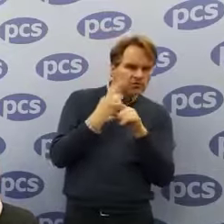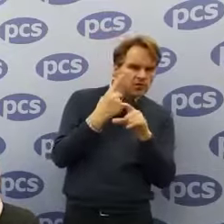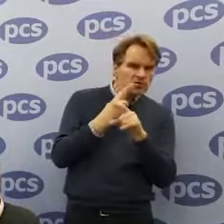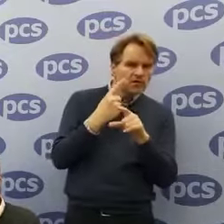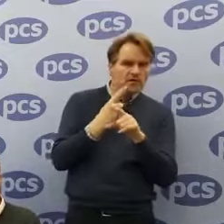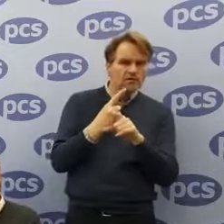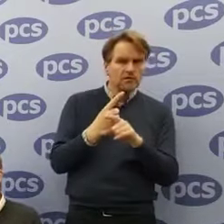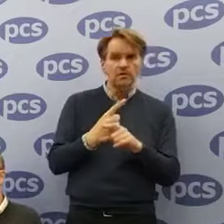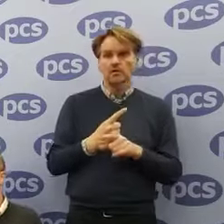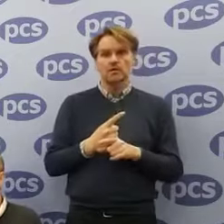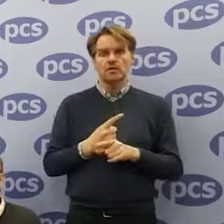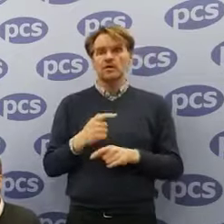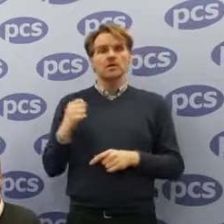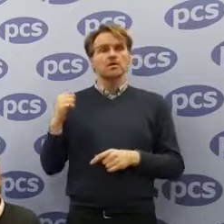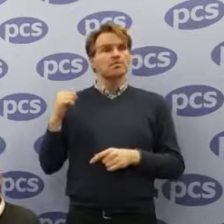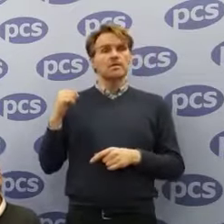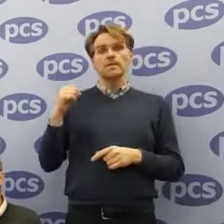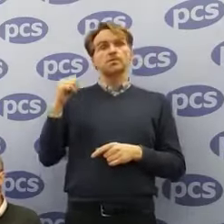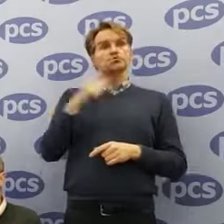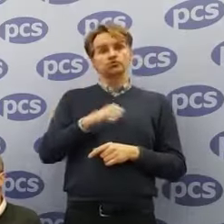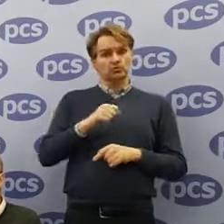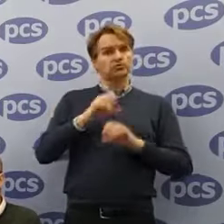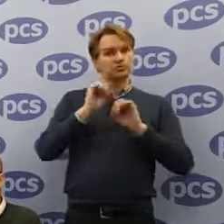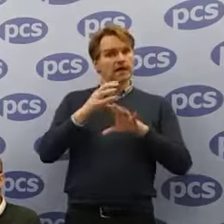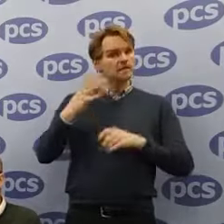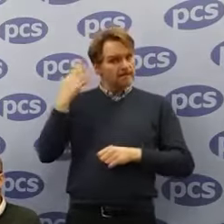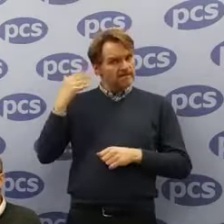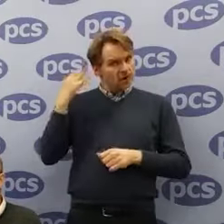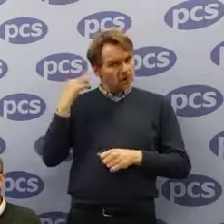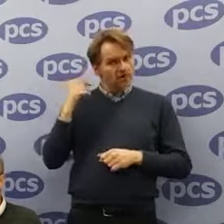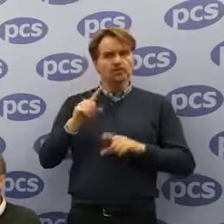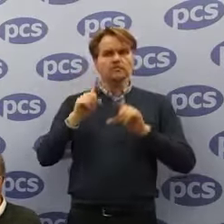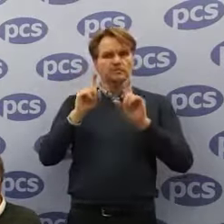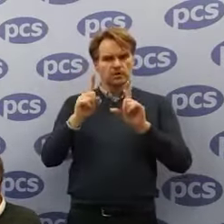we should have said louder last time round, which is it is more important that